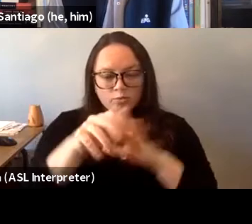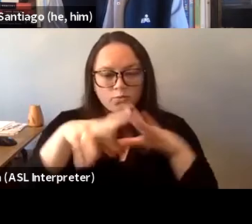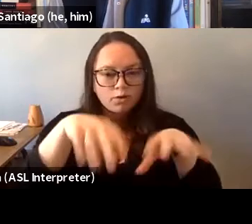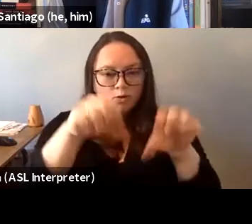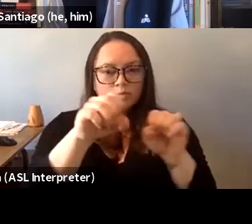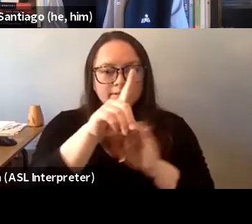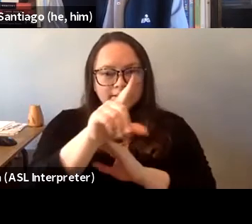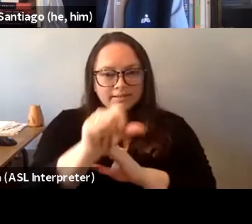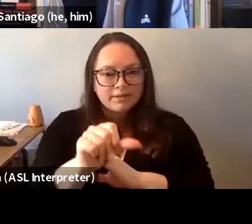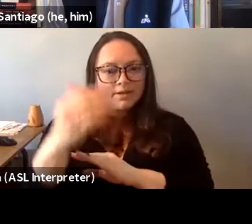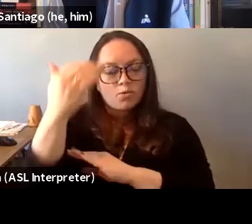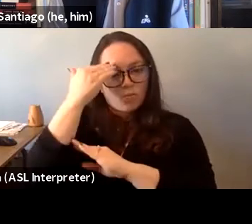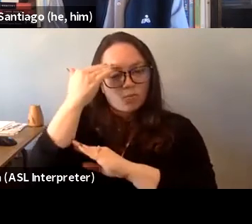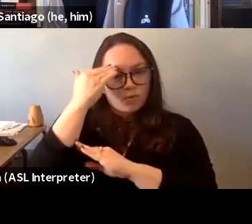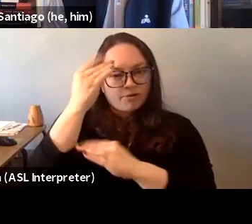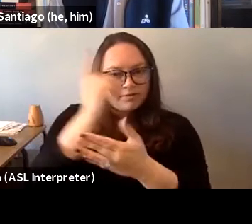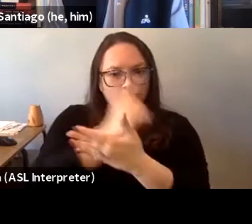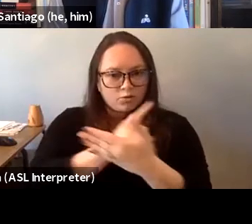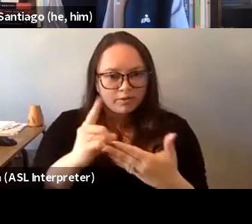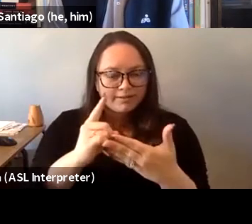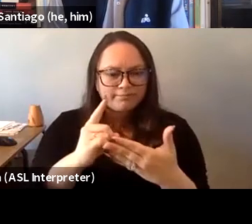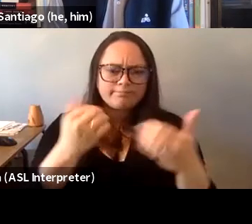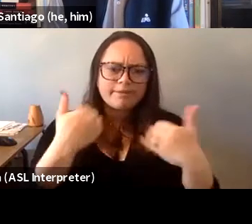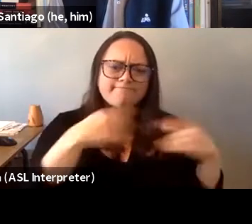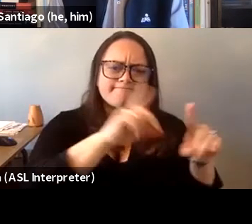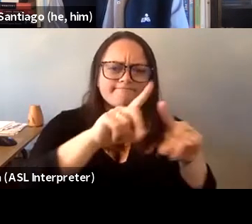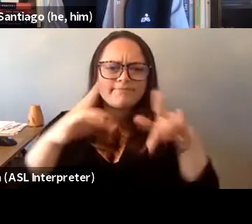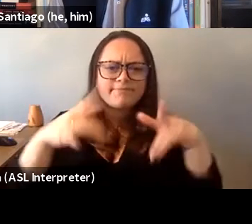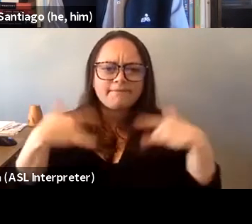disability related theme. This year's theme is autism and